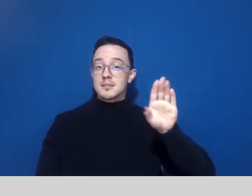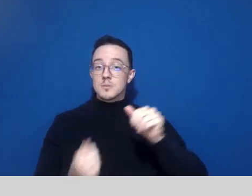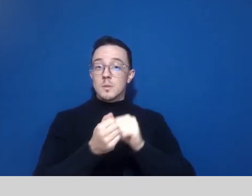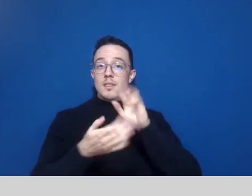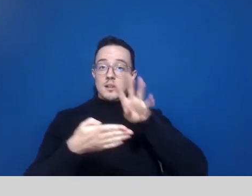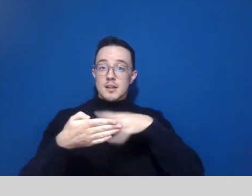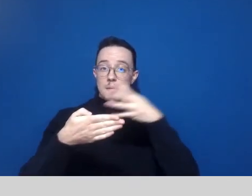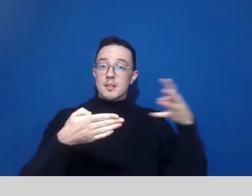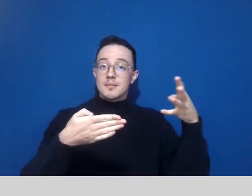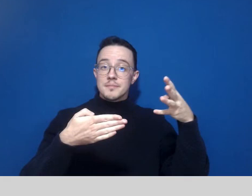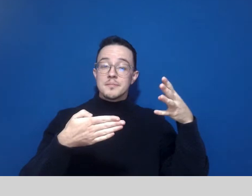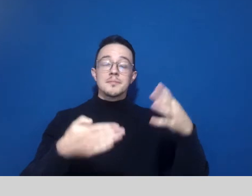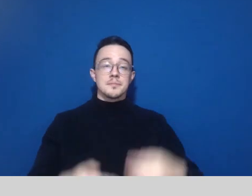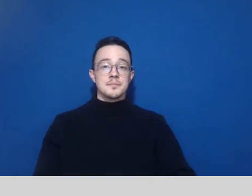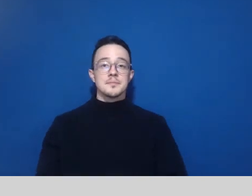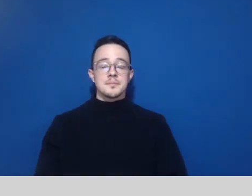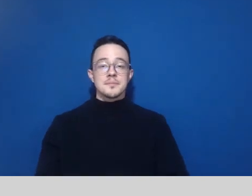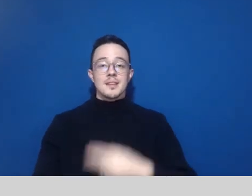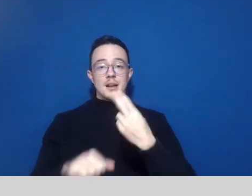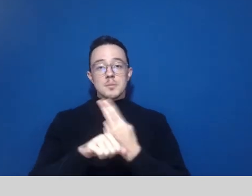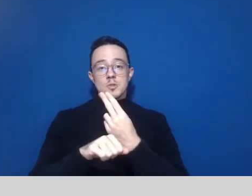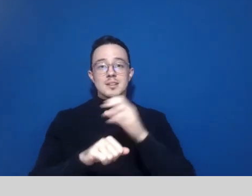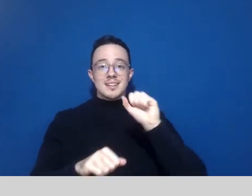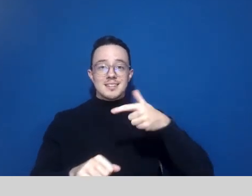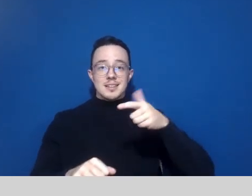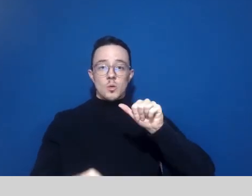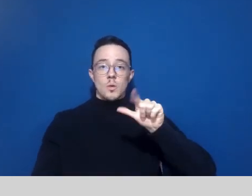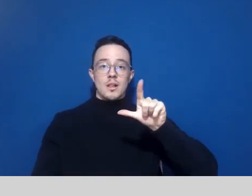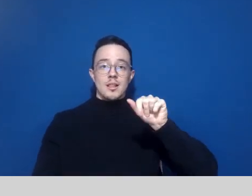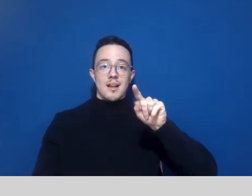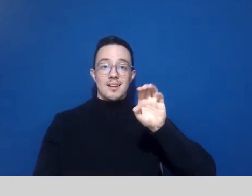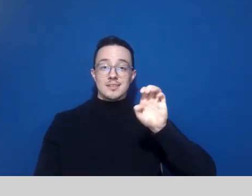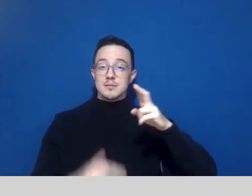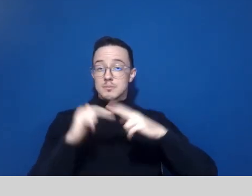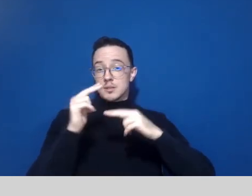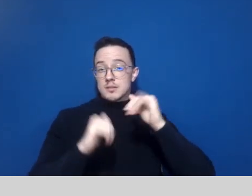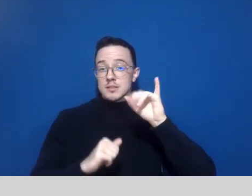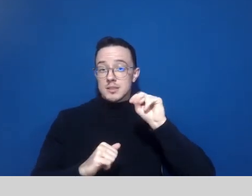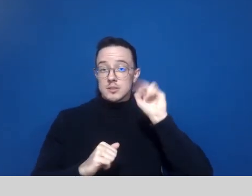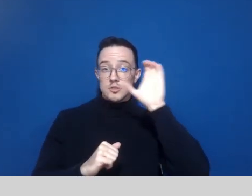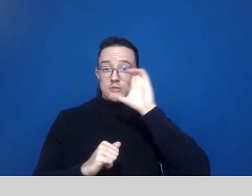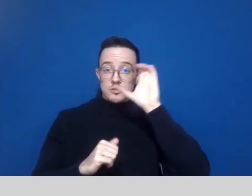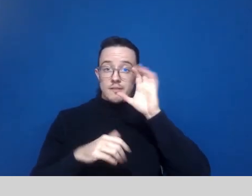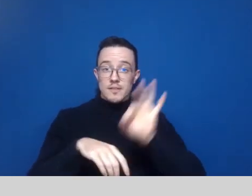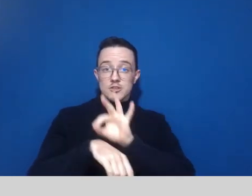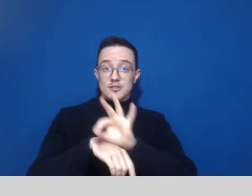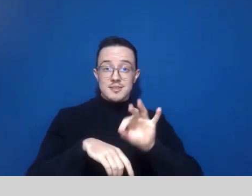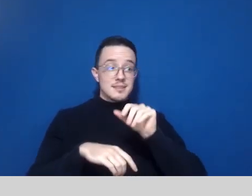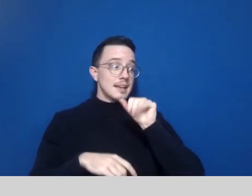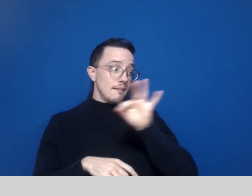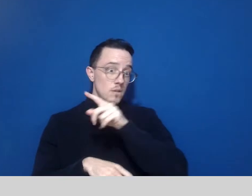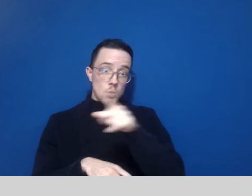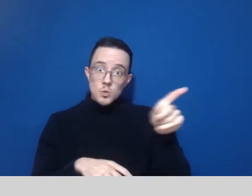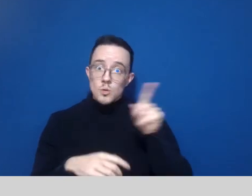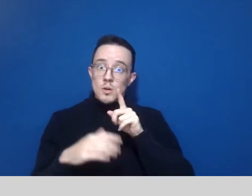and I'm running queries using SQLite's built-in full text search mechanism. If any of this has caught your interest,